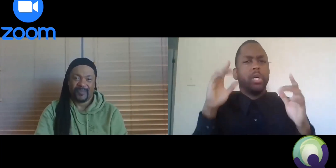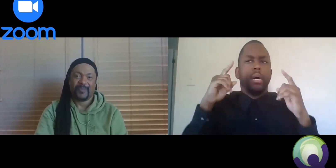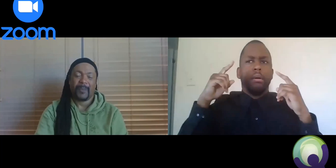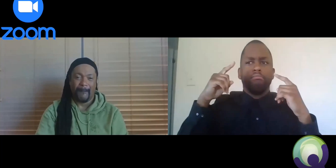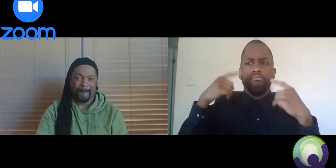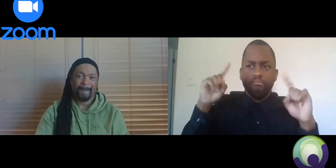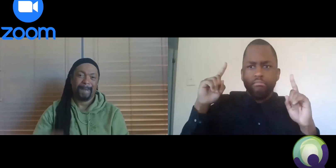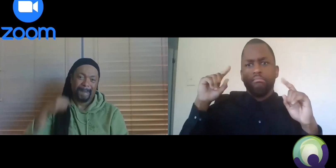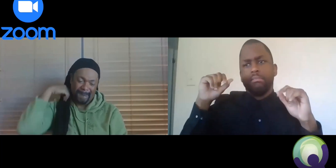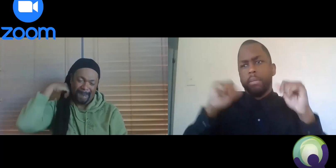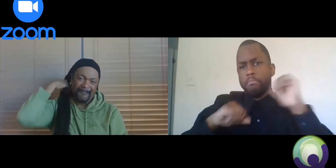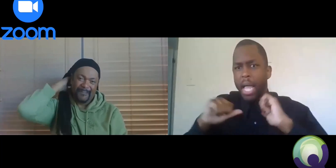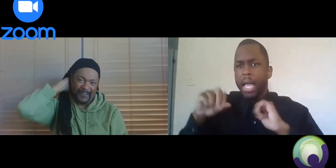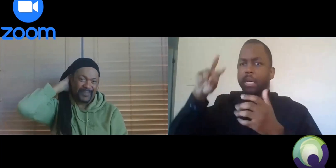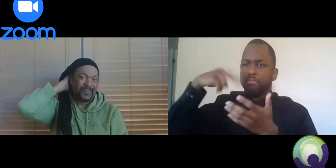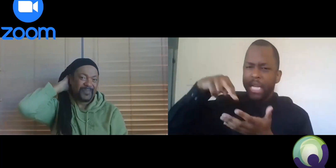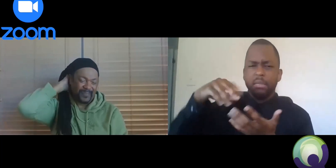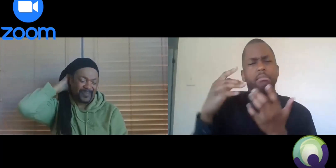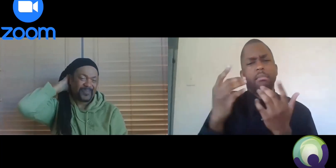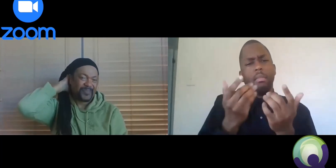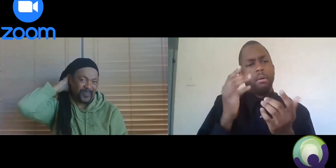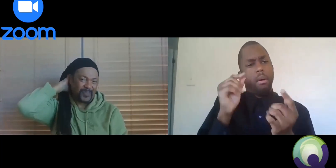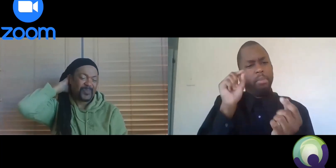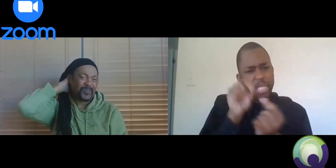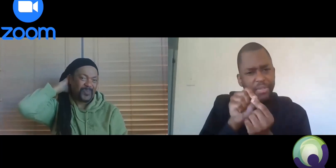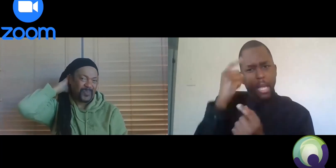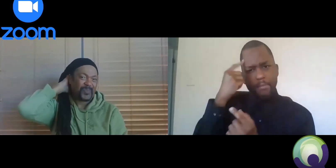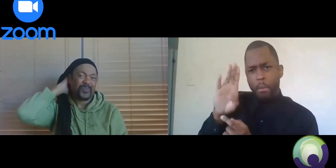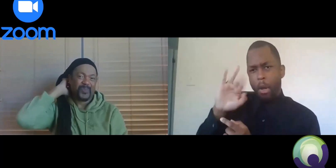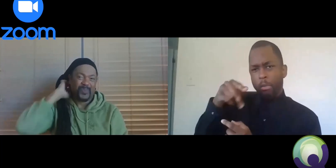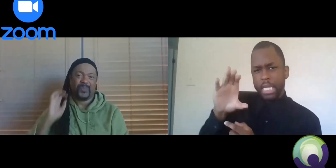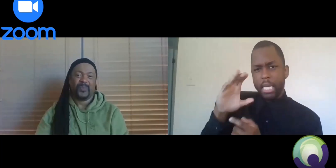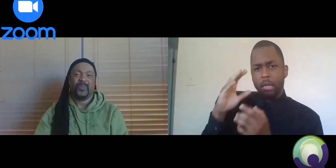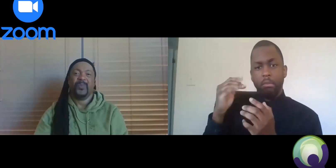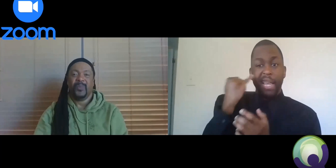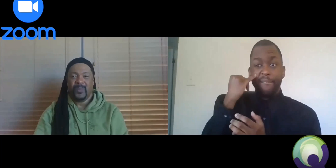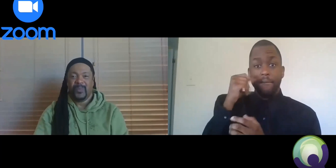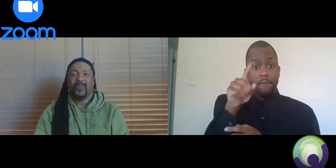I know you talked about your experiences with performing, dancing, but specifically for